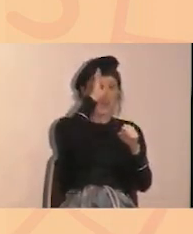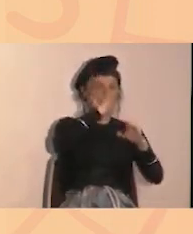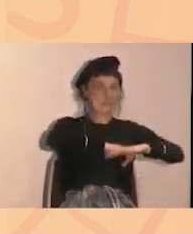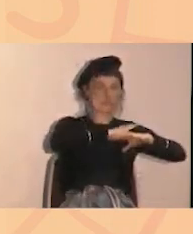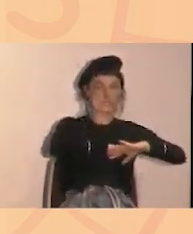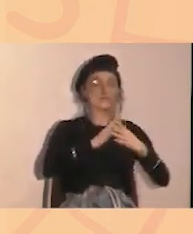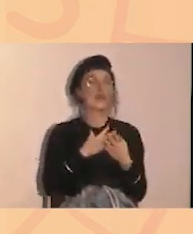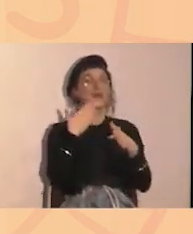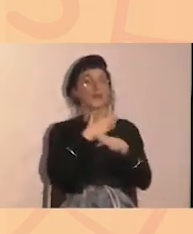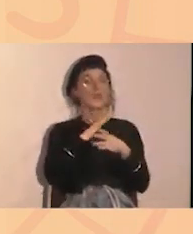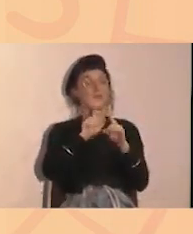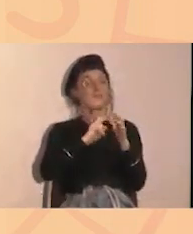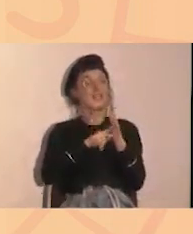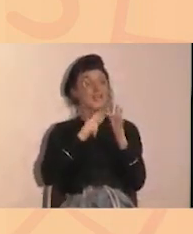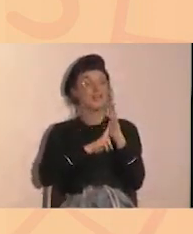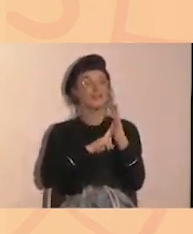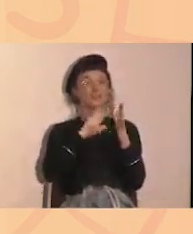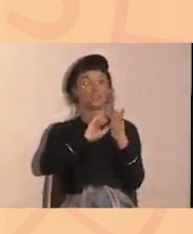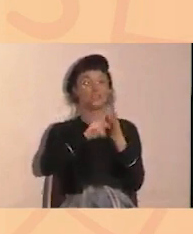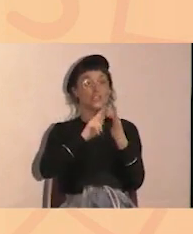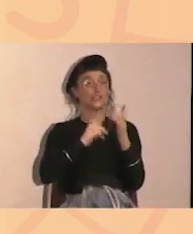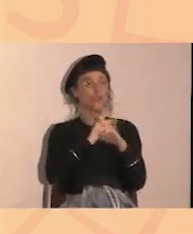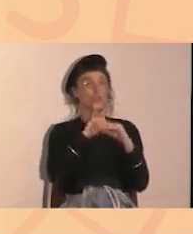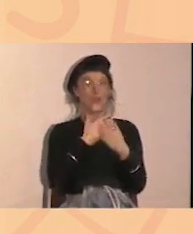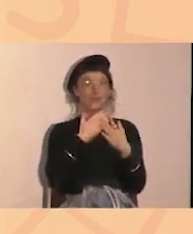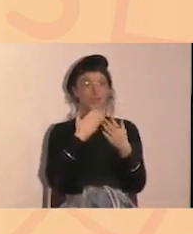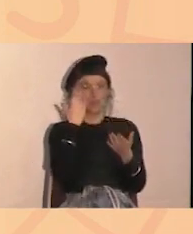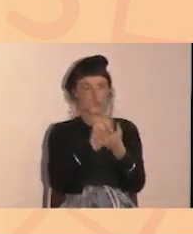which talks about all kinds of truths from mission times through to his own kind of